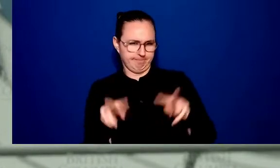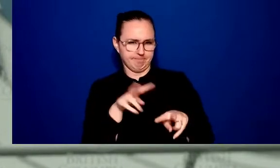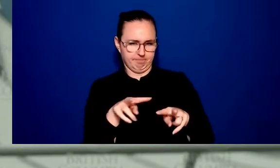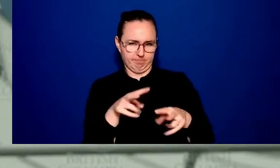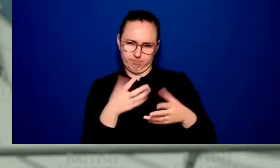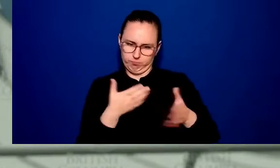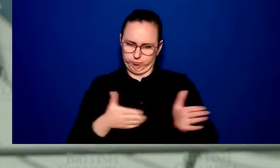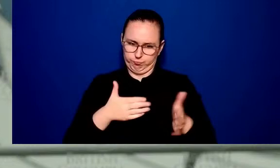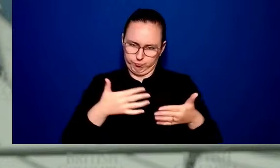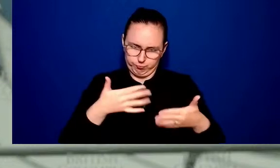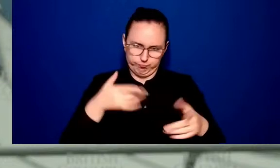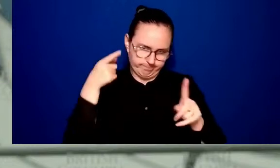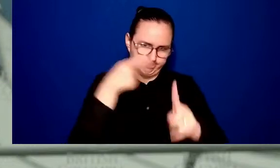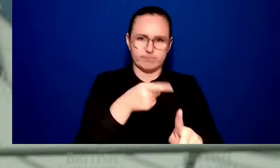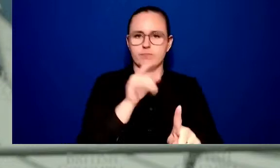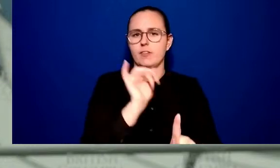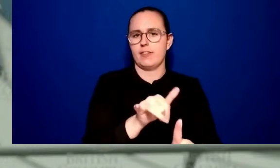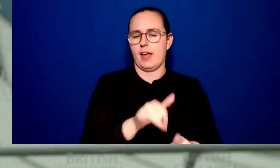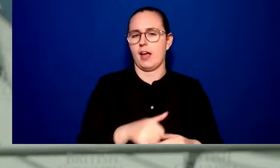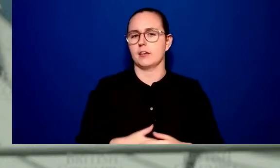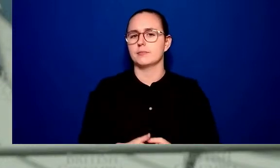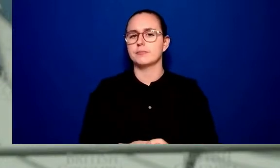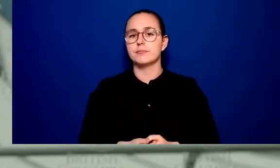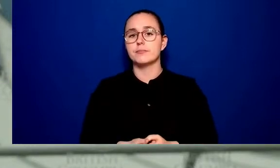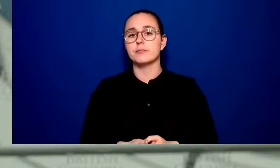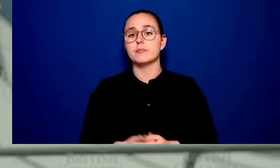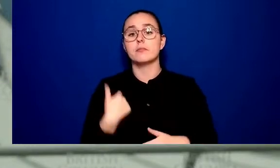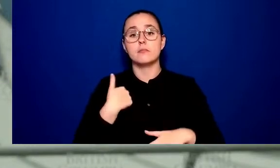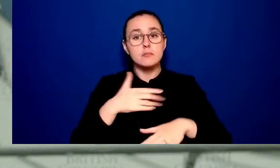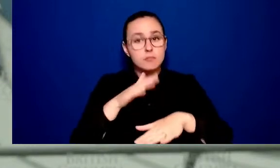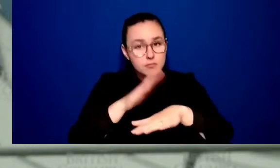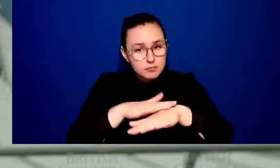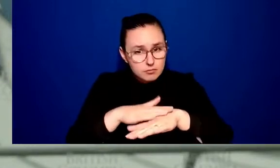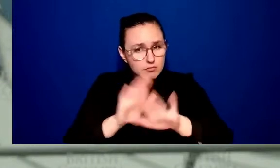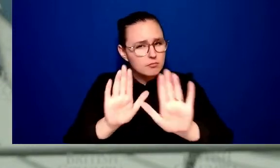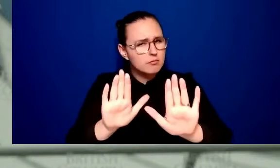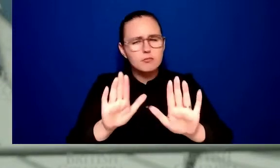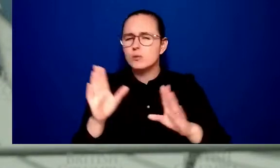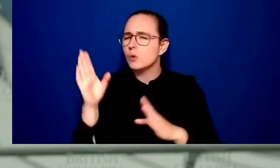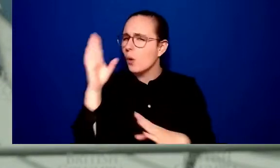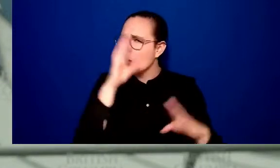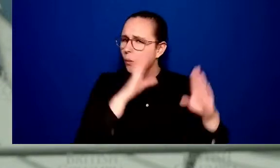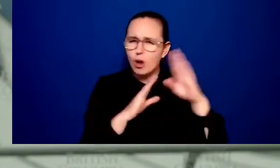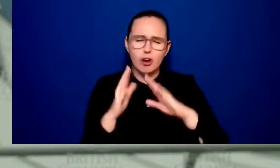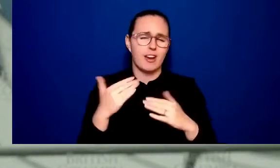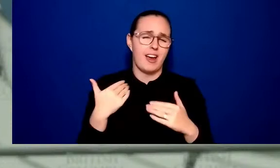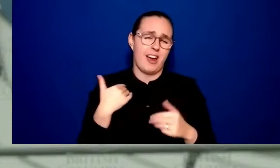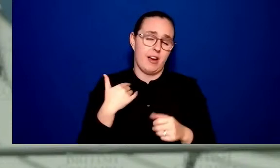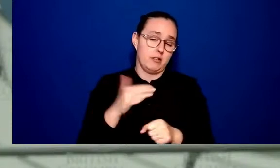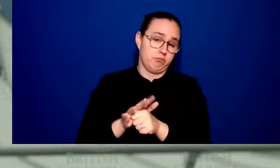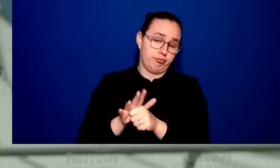everybody that we have enough vaccine for everyone, whether it's for someone in long term care for first dose for